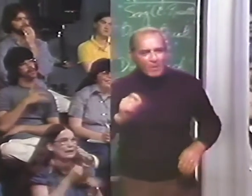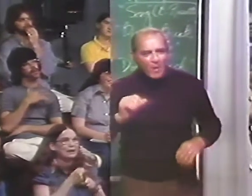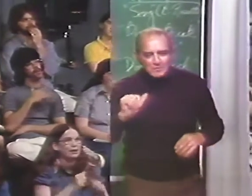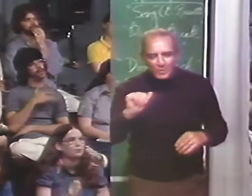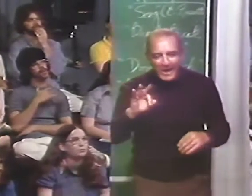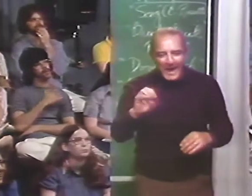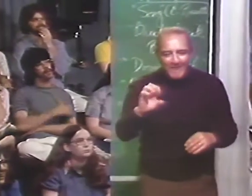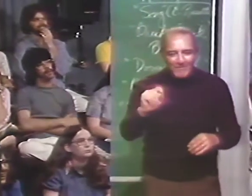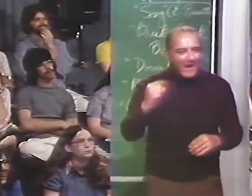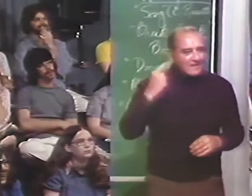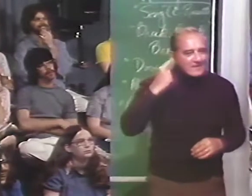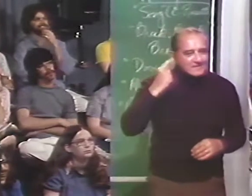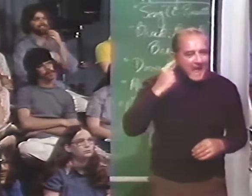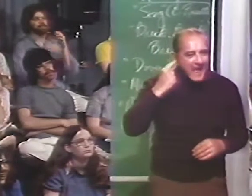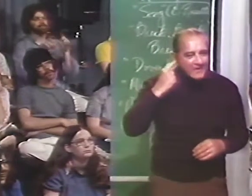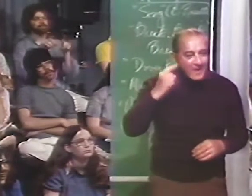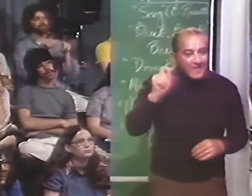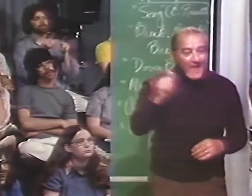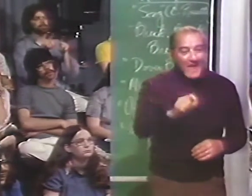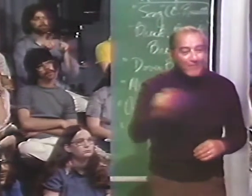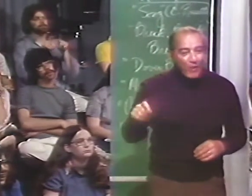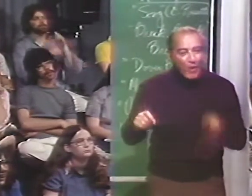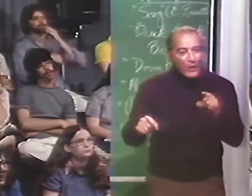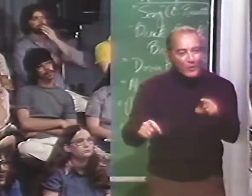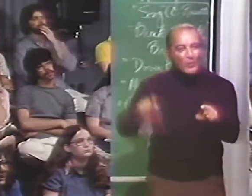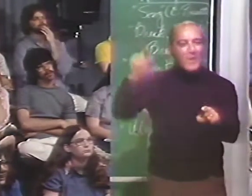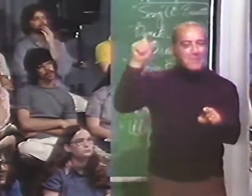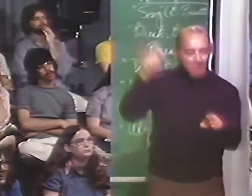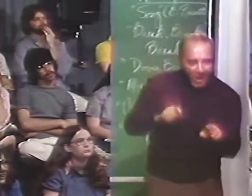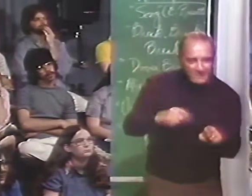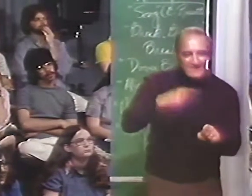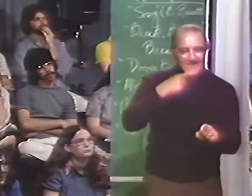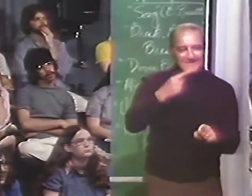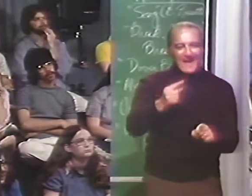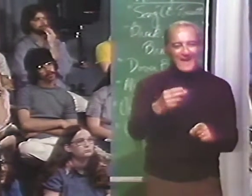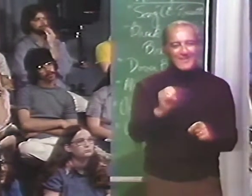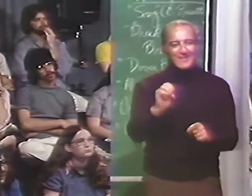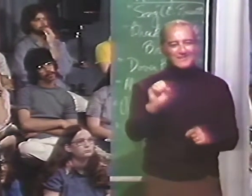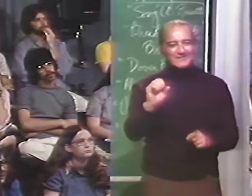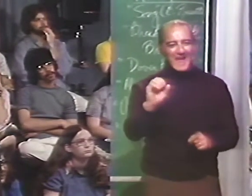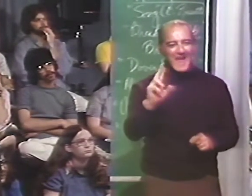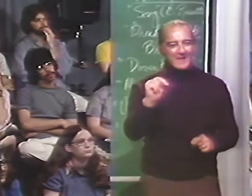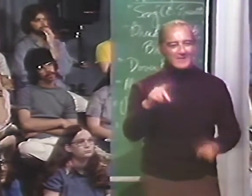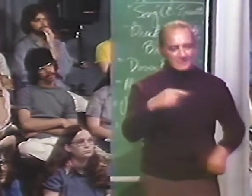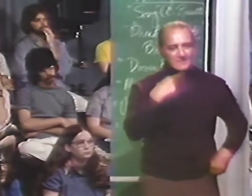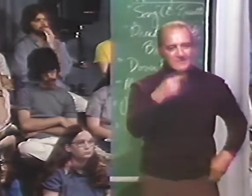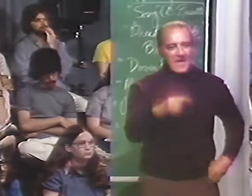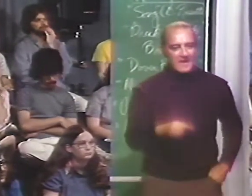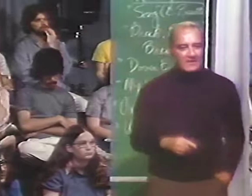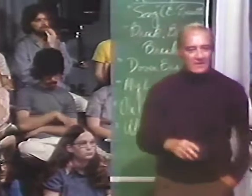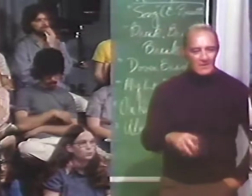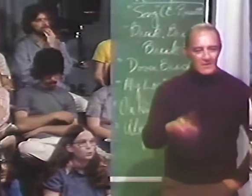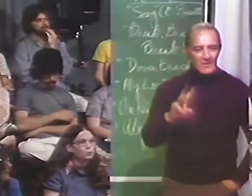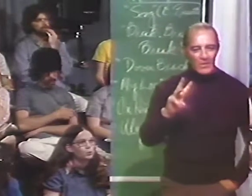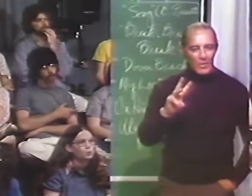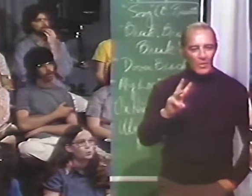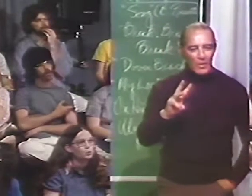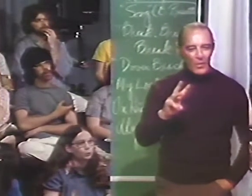SUPPOSED TO AFFECT THE SENSE, THEREFORE, YOU MUST SAY THE SOUND. SAY IT.